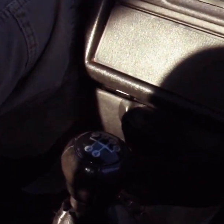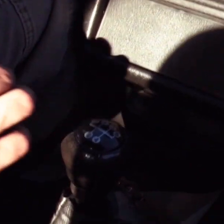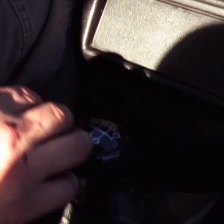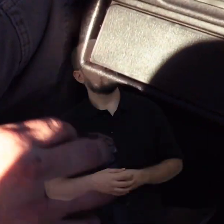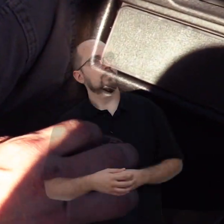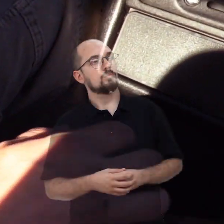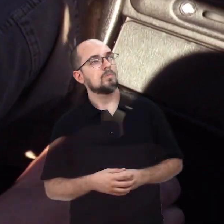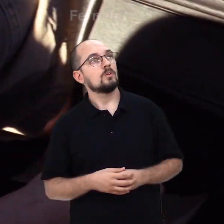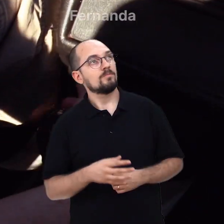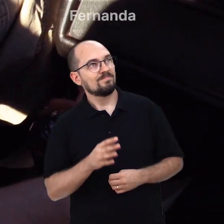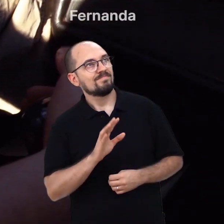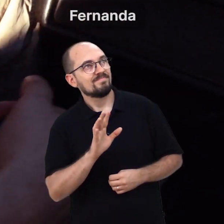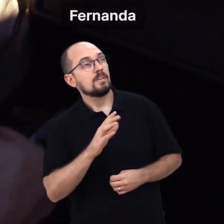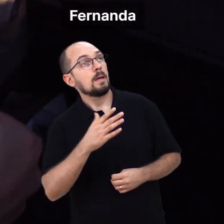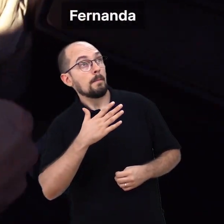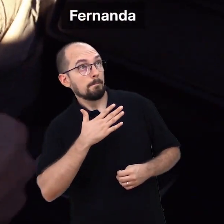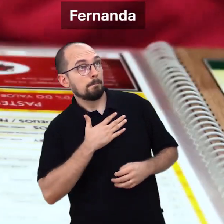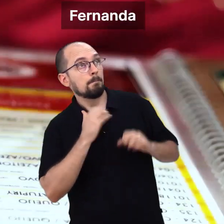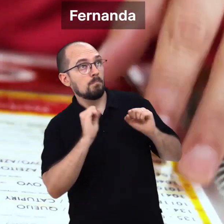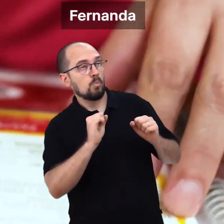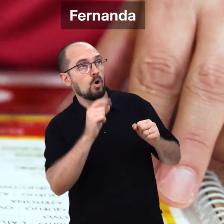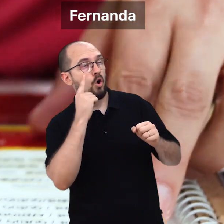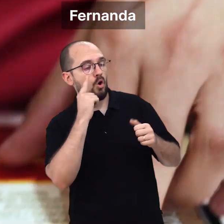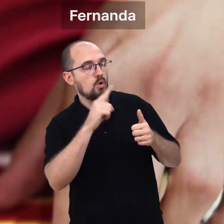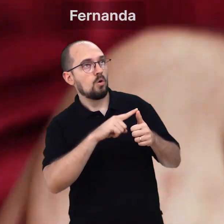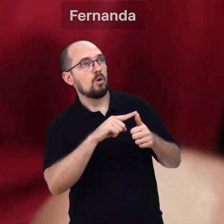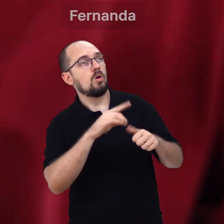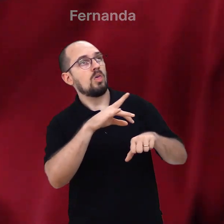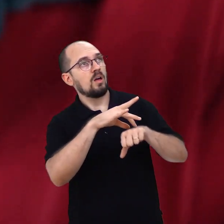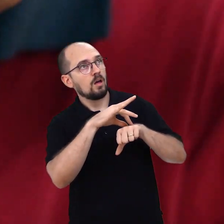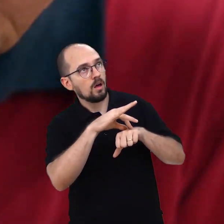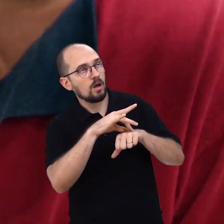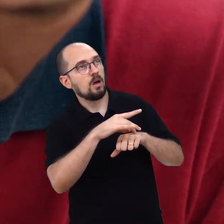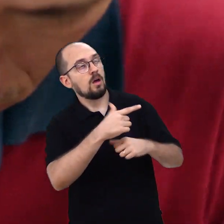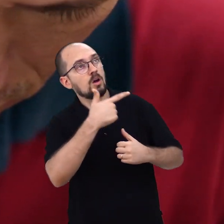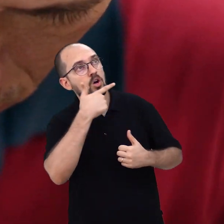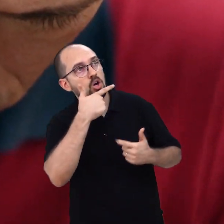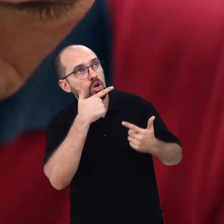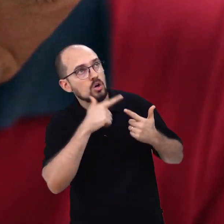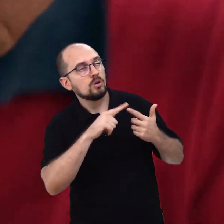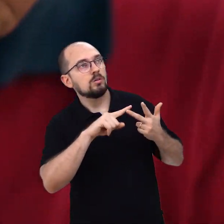[FERNANDA] For me, I'd like to have one with meat, cheese bacon and olives.